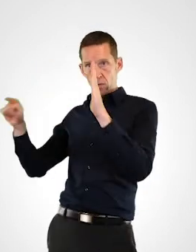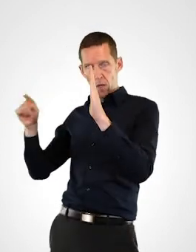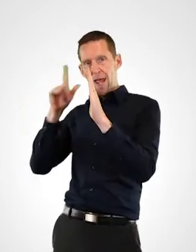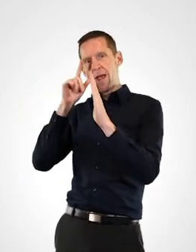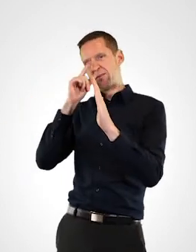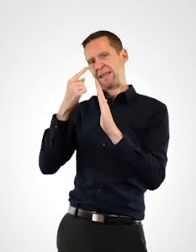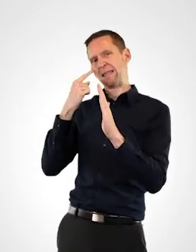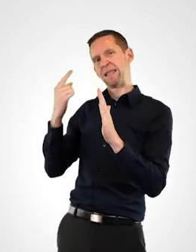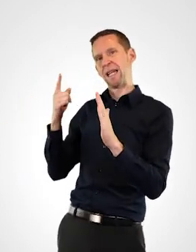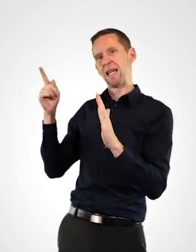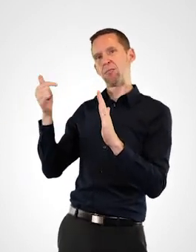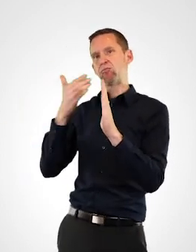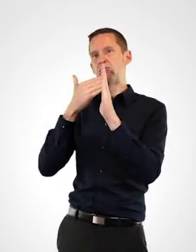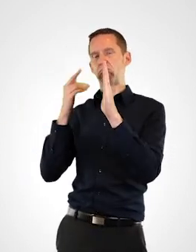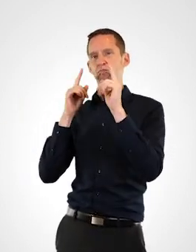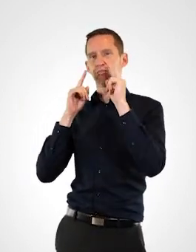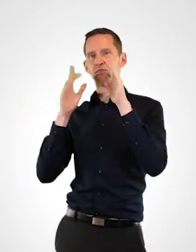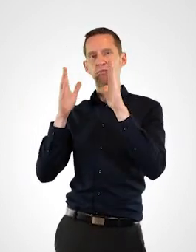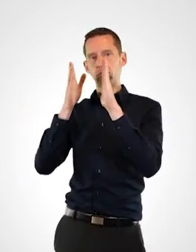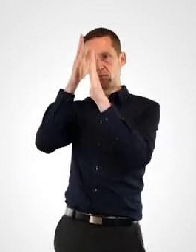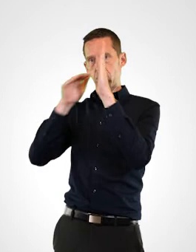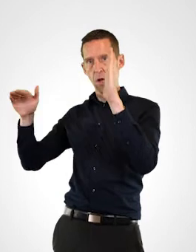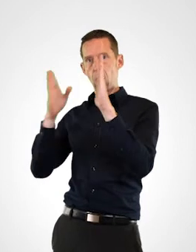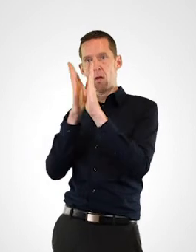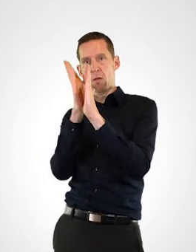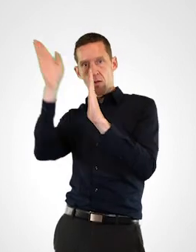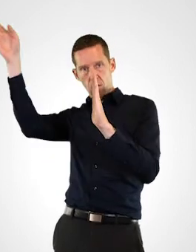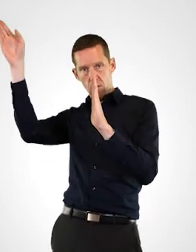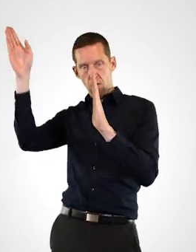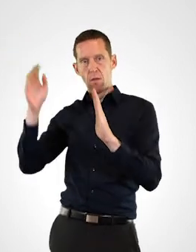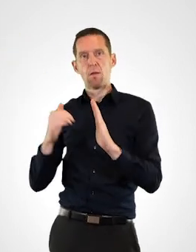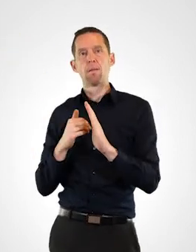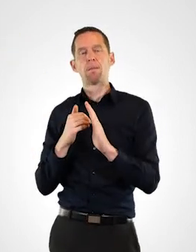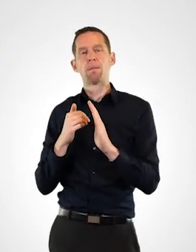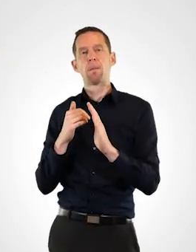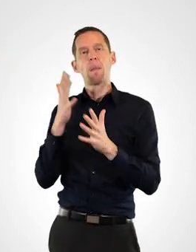And as you can see, we have a nice diagonal slope which indicates that